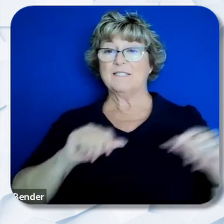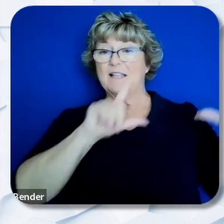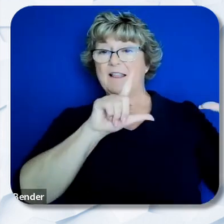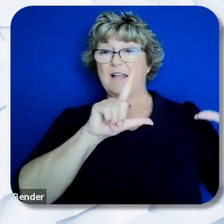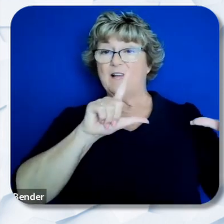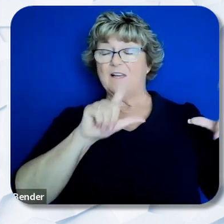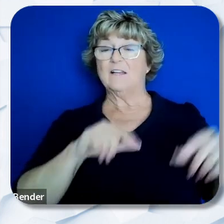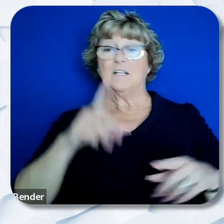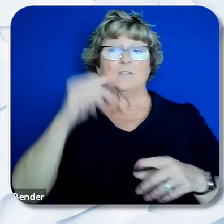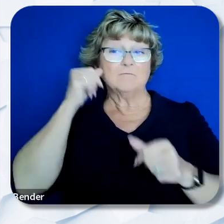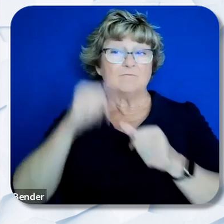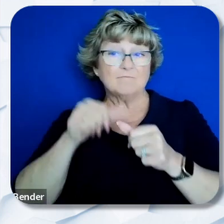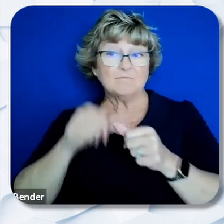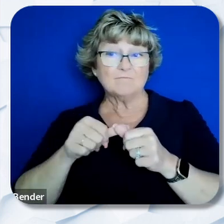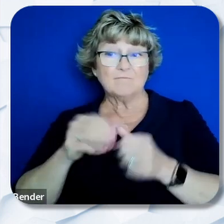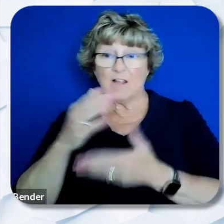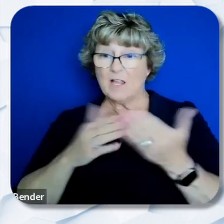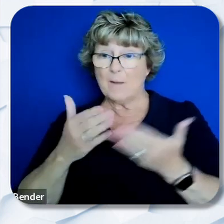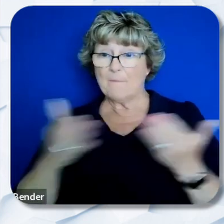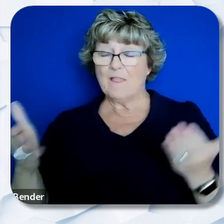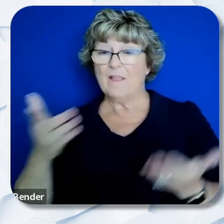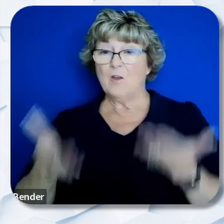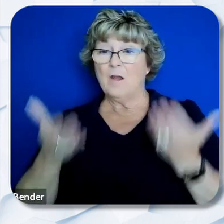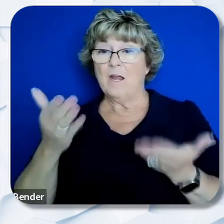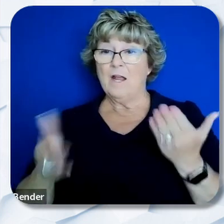to refresh your memory, some of the things that you might be doing would be thinking